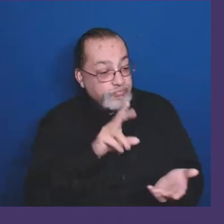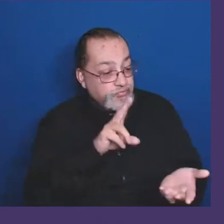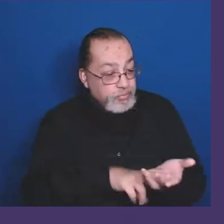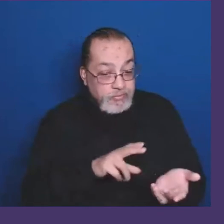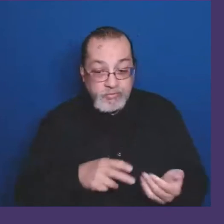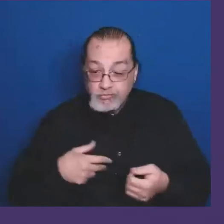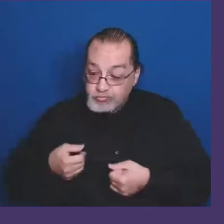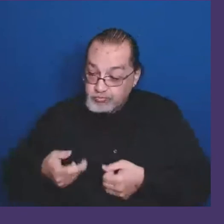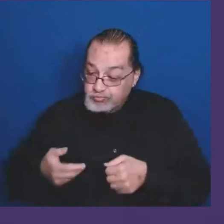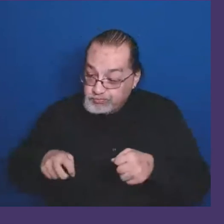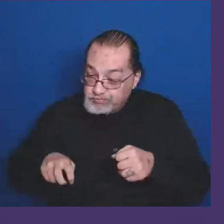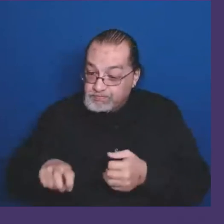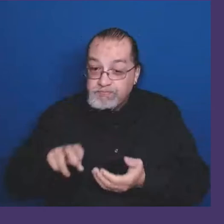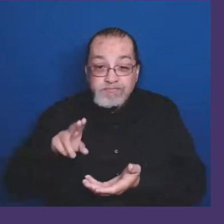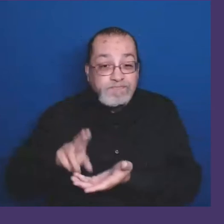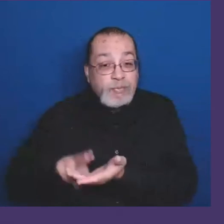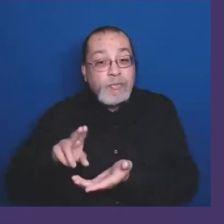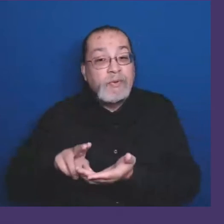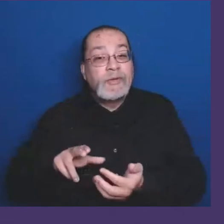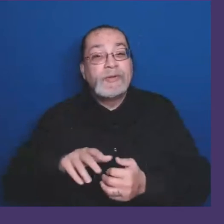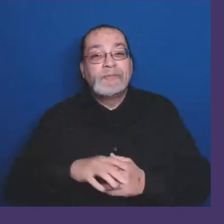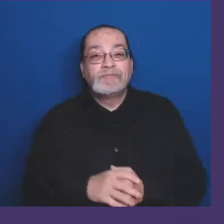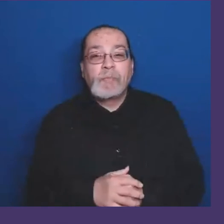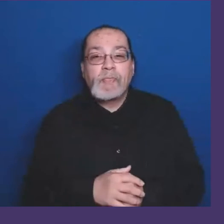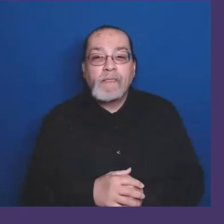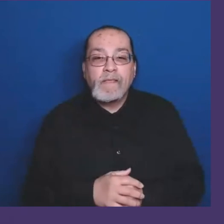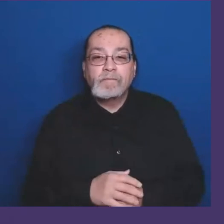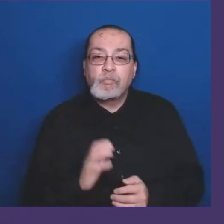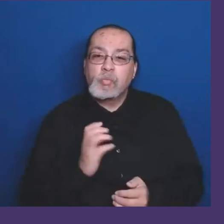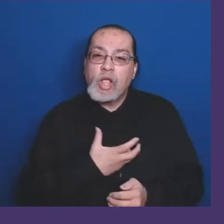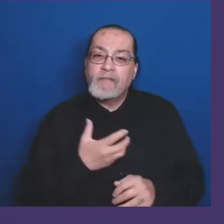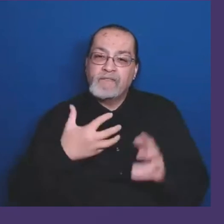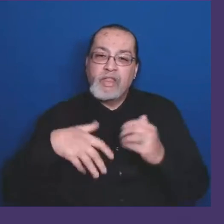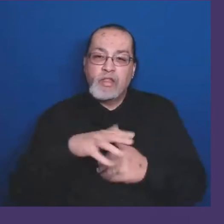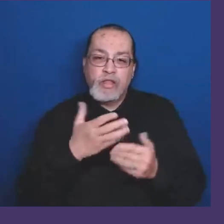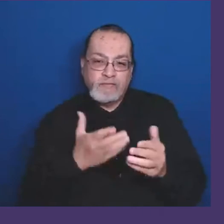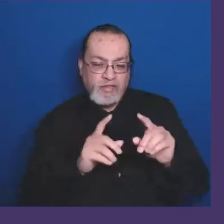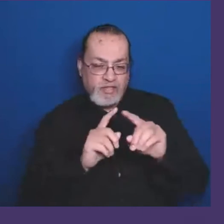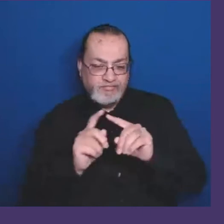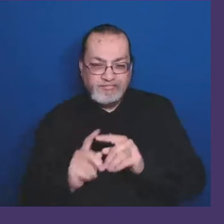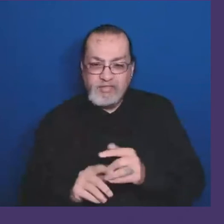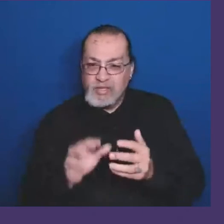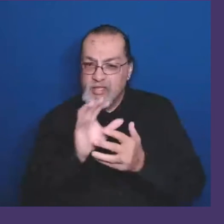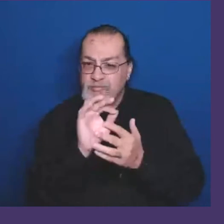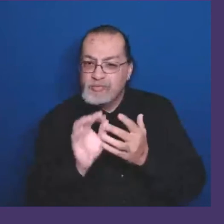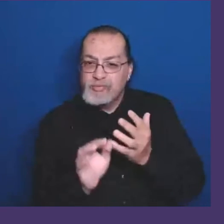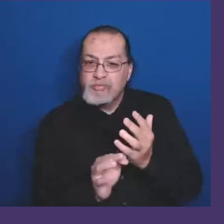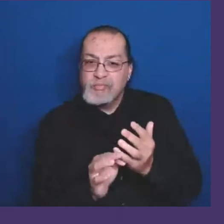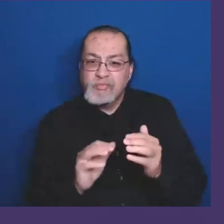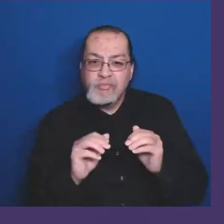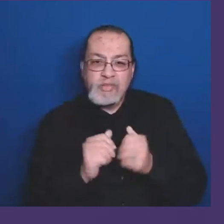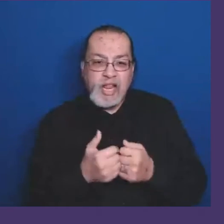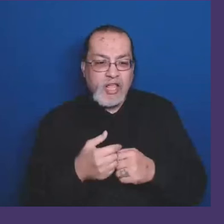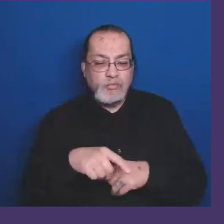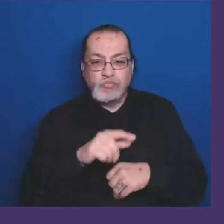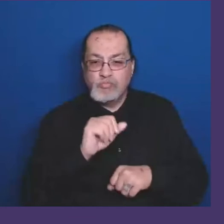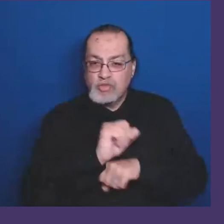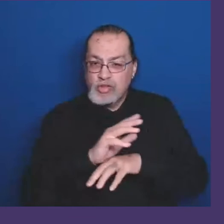collaborate, and even take a break in one of the nap rooms. At Microsoft, we're excited about the journey we're on.